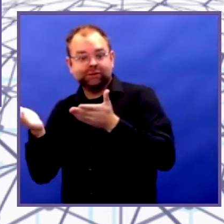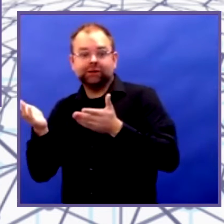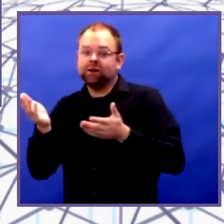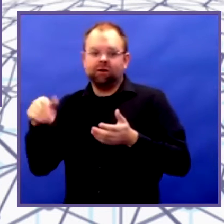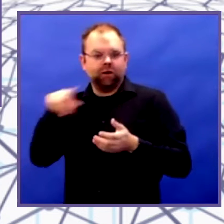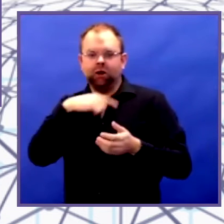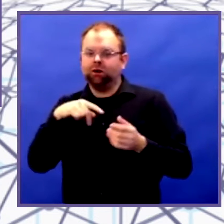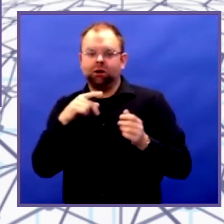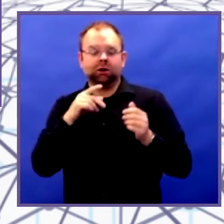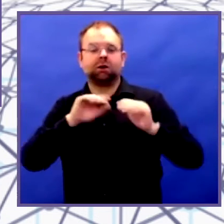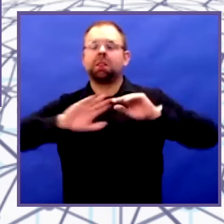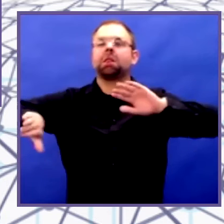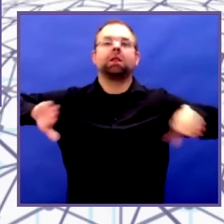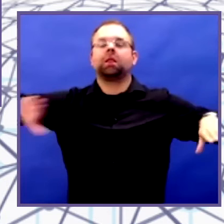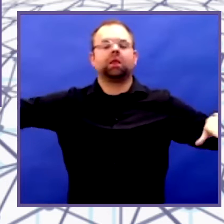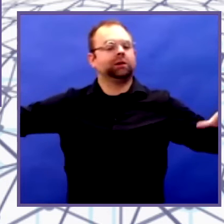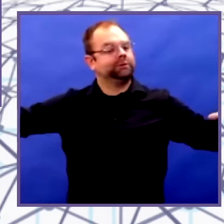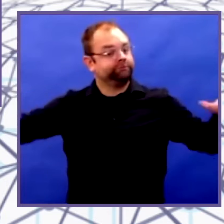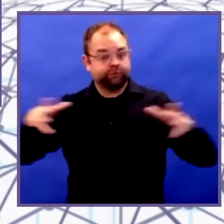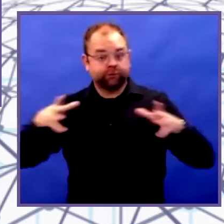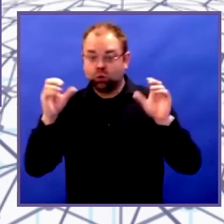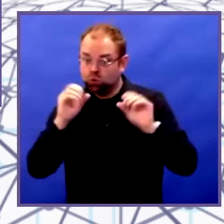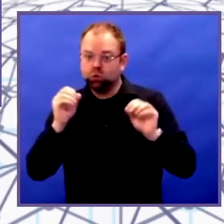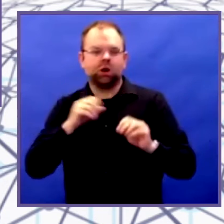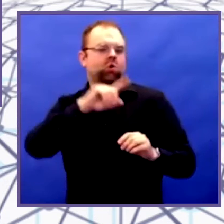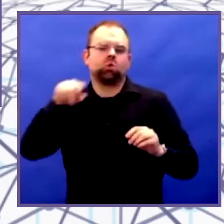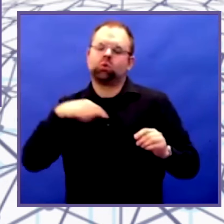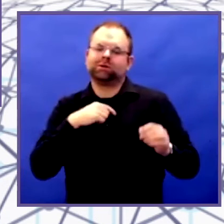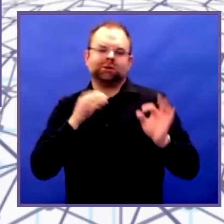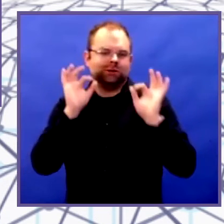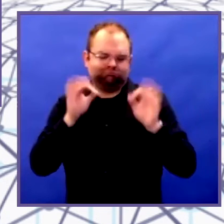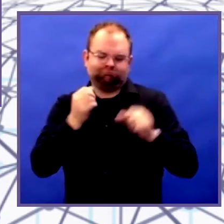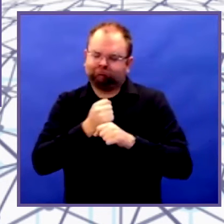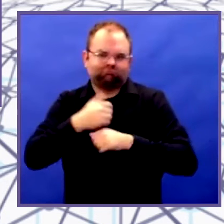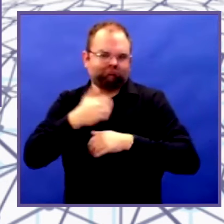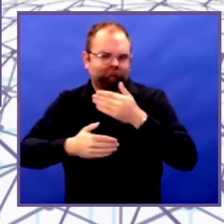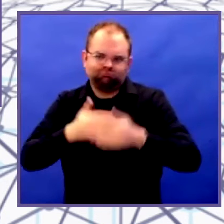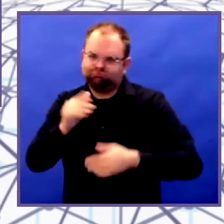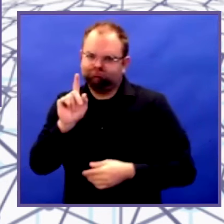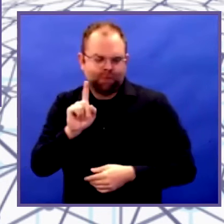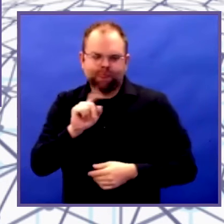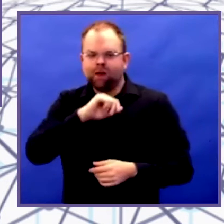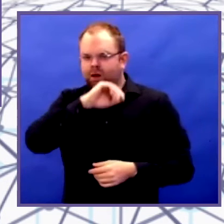Health leaders in these countries endorsed the World Health Assembly resolution on assistive technology.